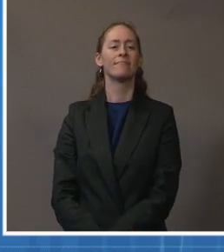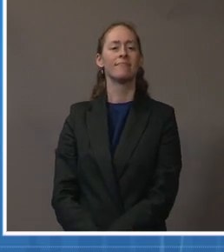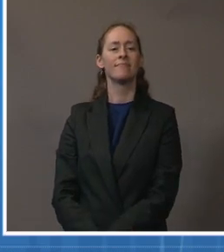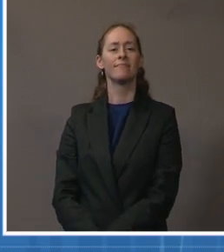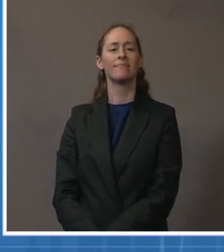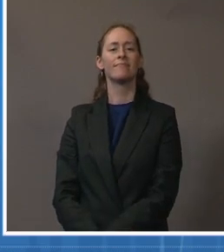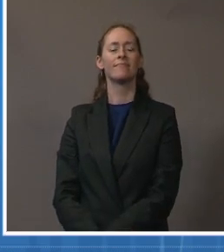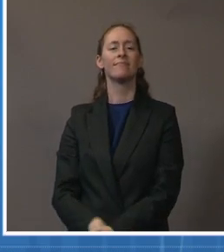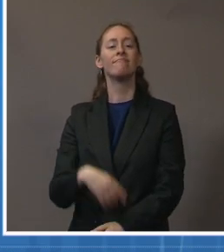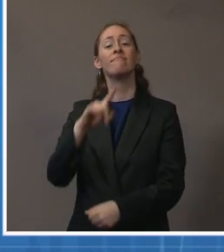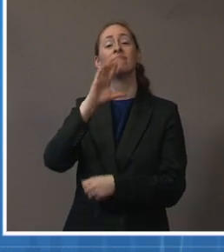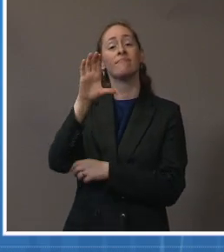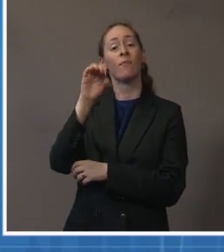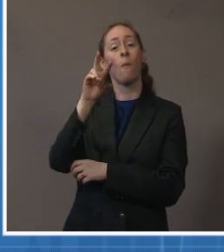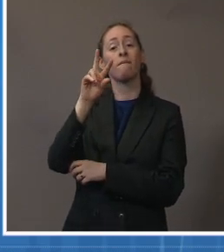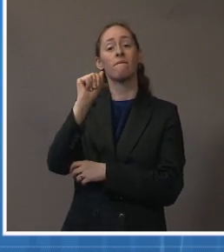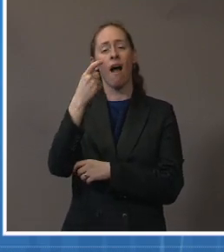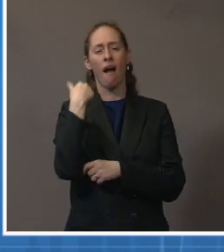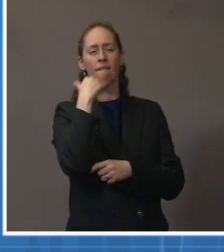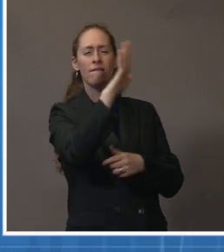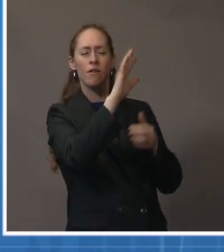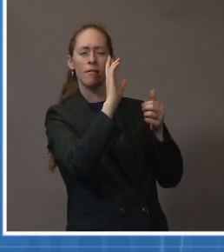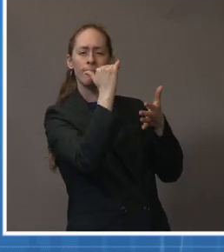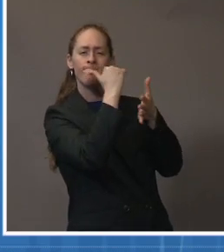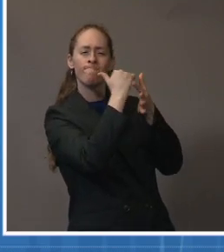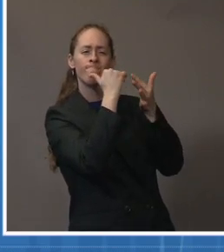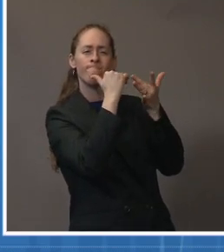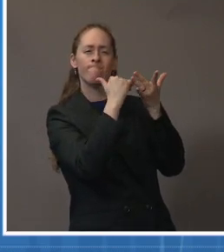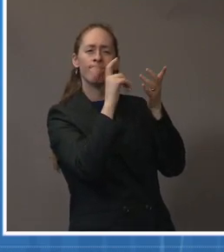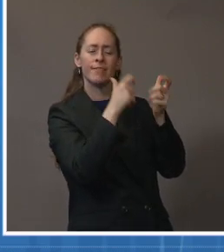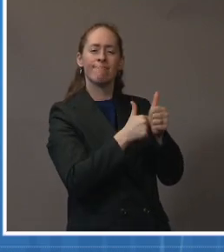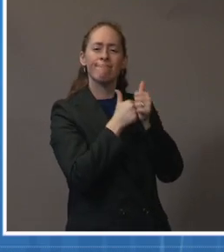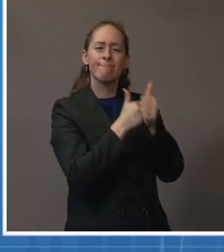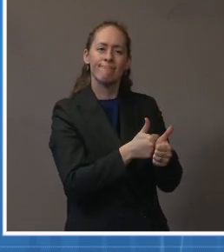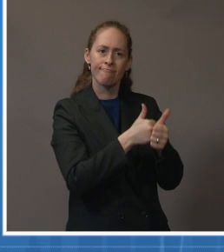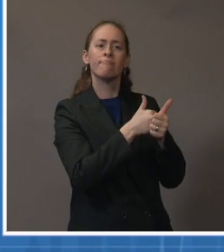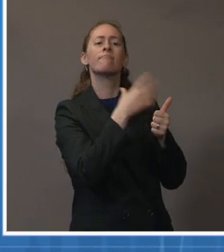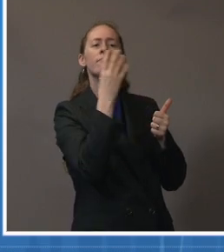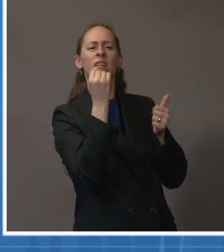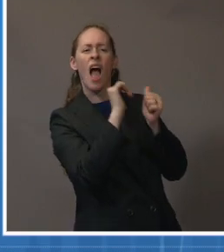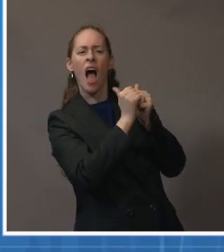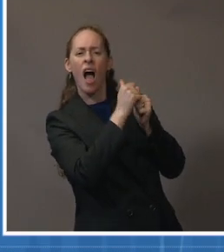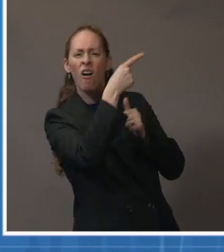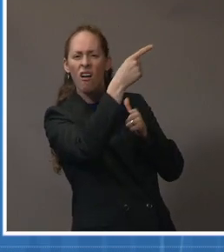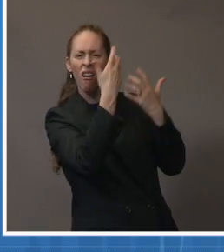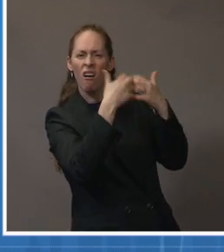and then using the COVAX logistics capacity and delivery capacity